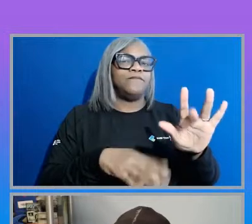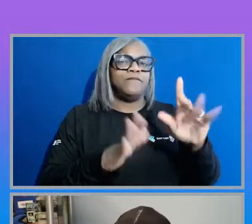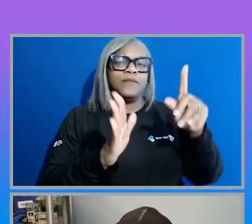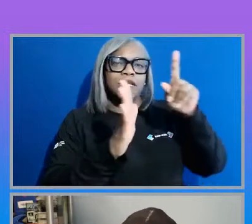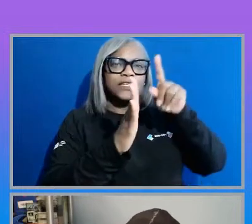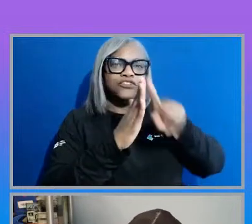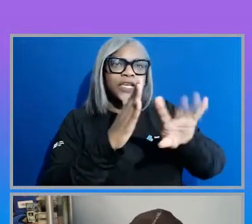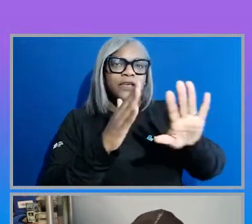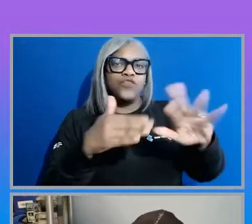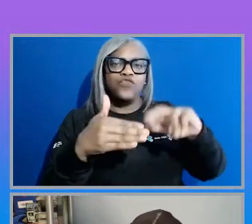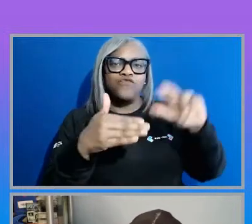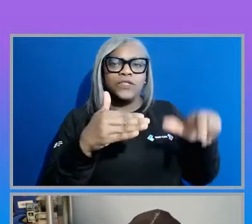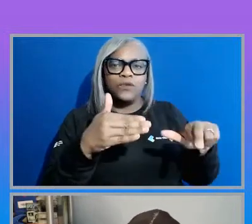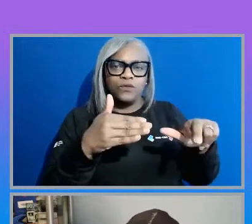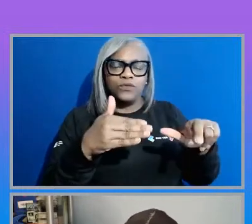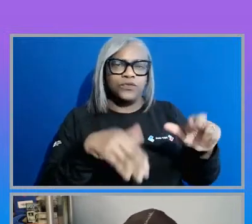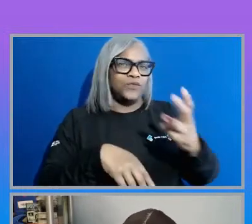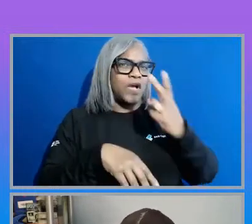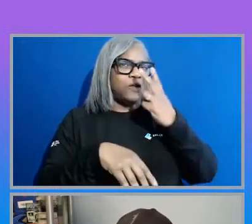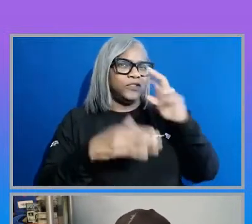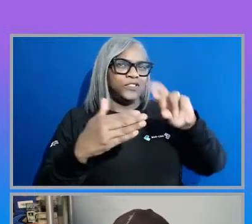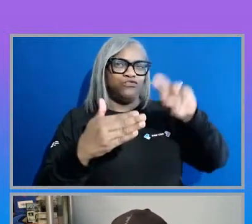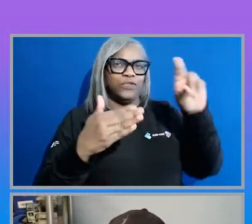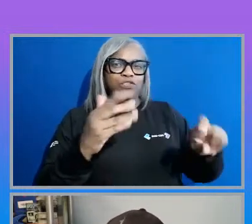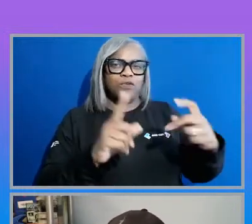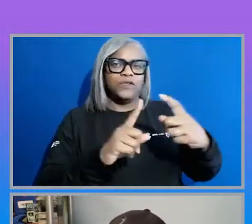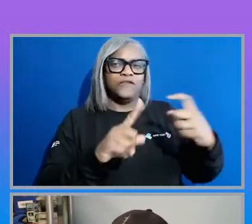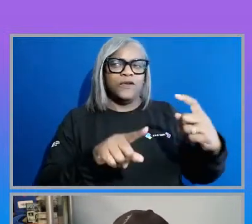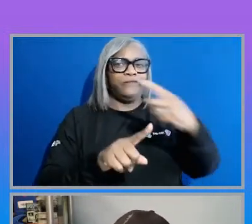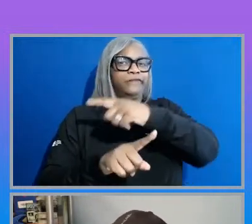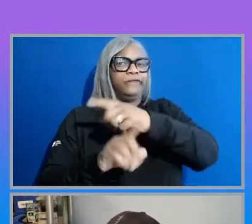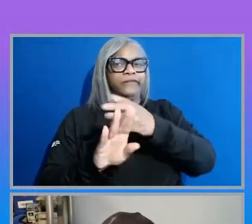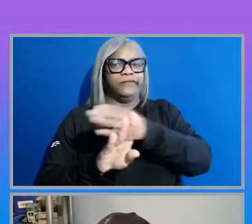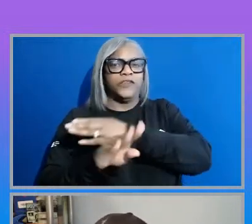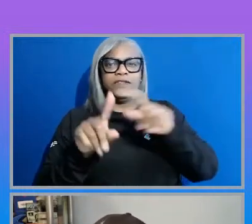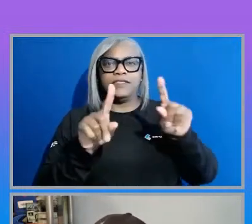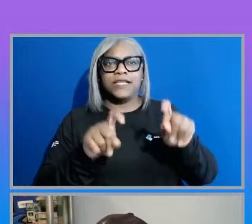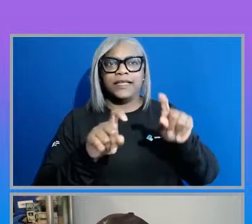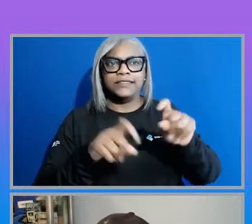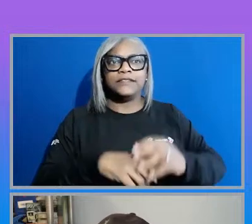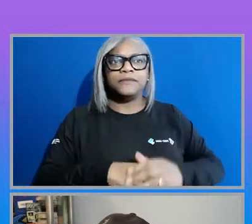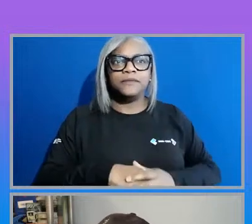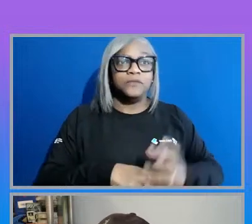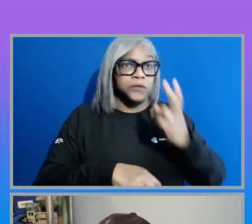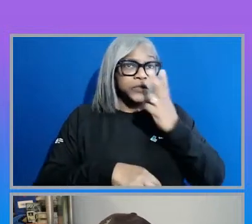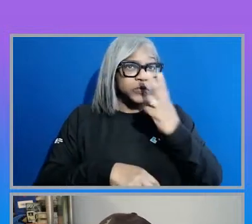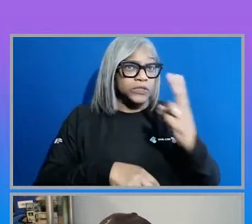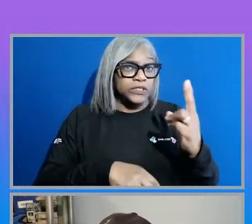results. And what this is going to show me is the results from that test scan. So you can see